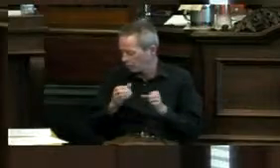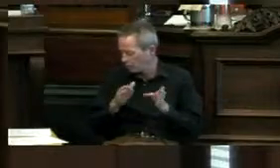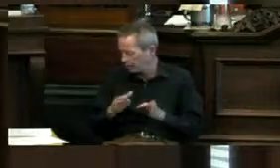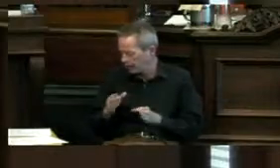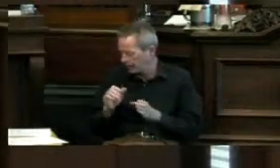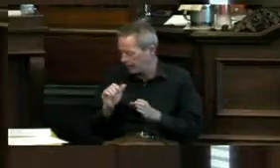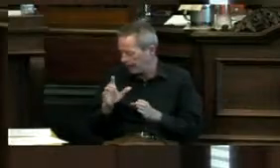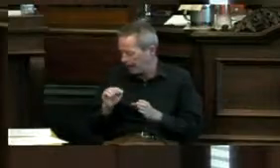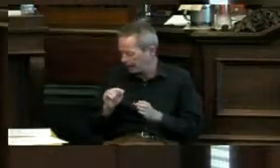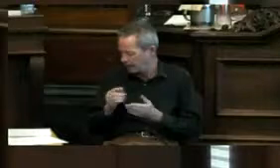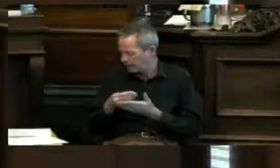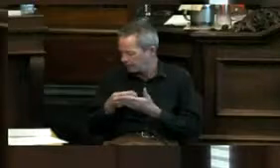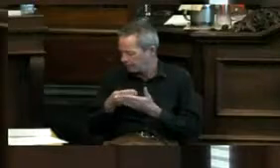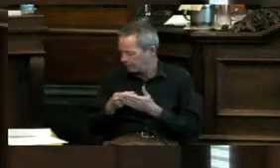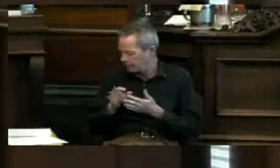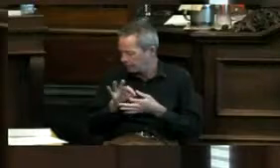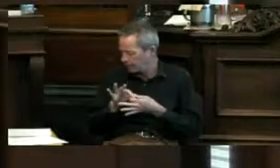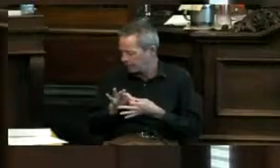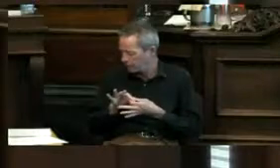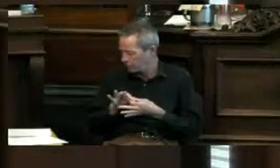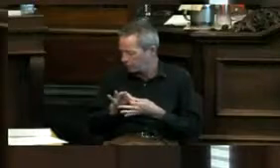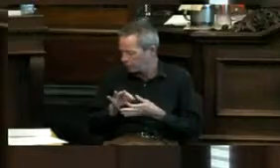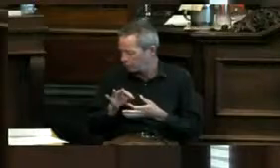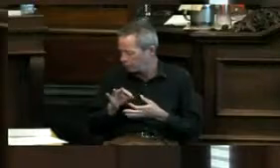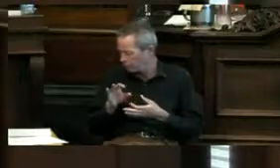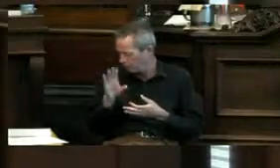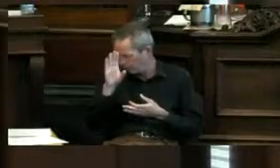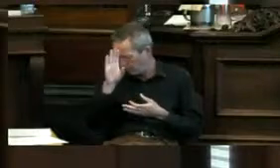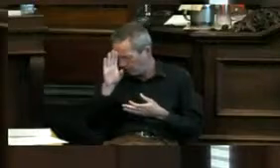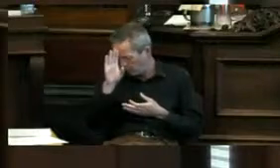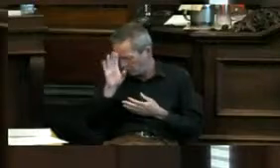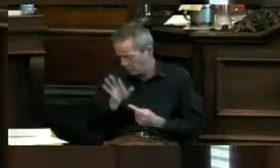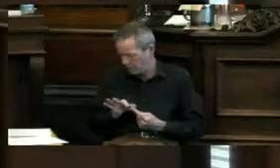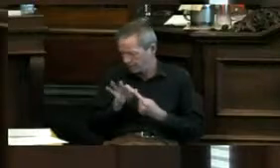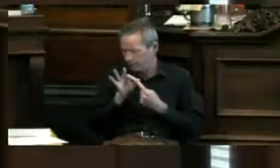Instructor number 448, appropriating American Rescue